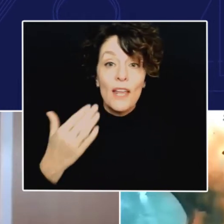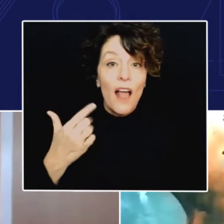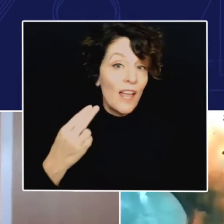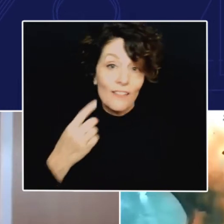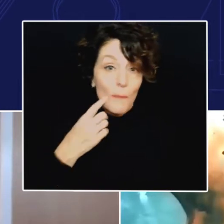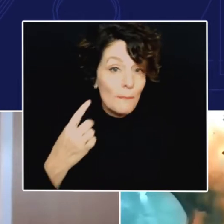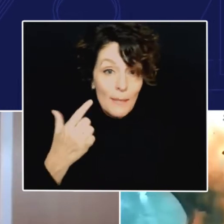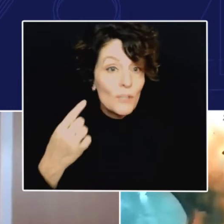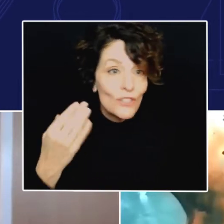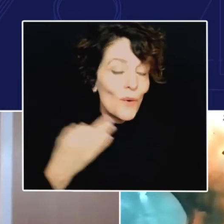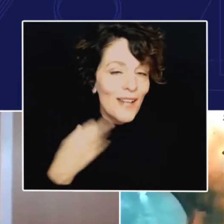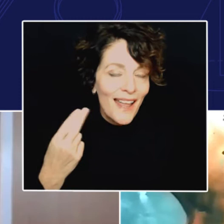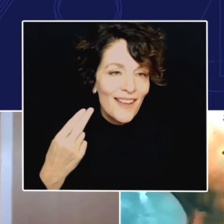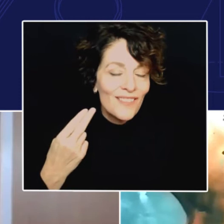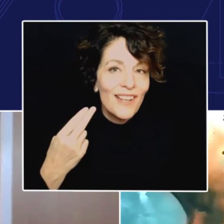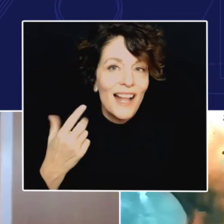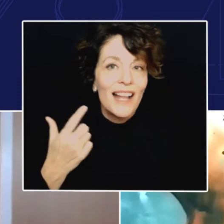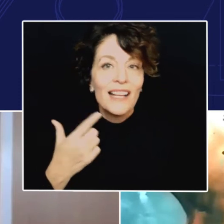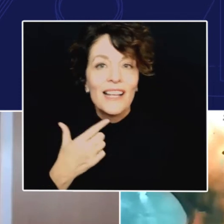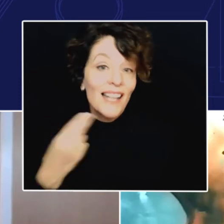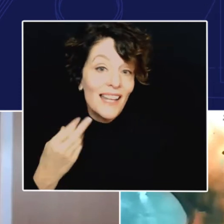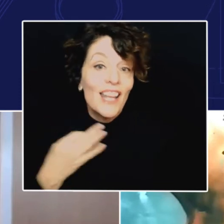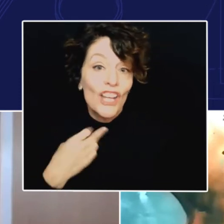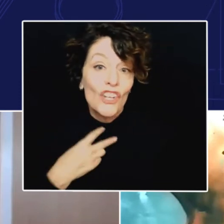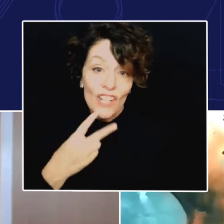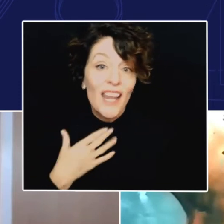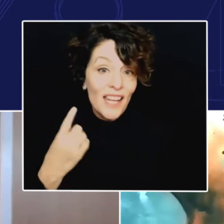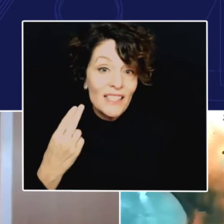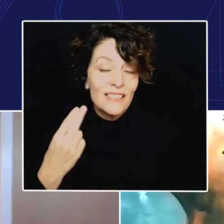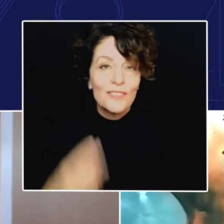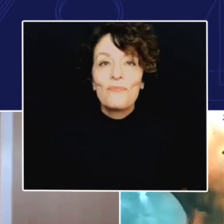of people don't have. Like... hearing aids.